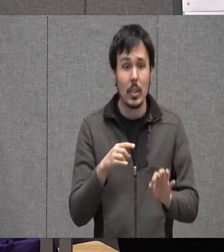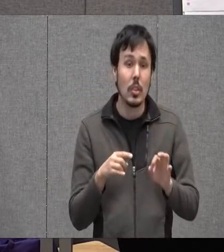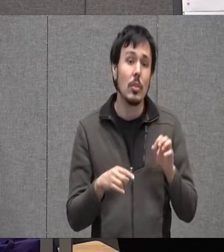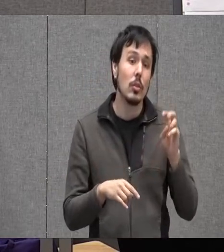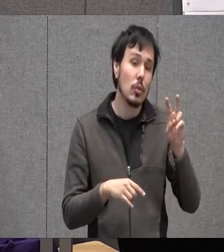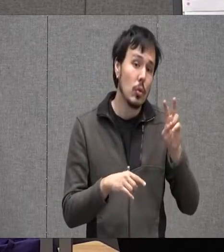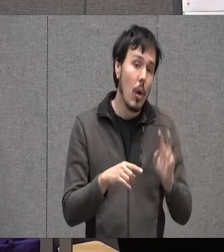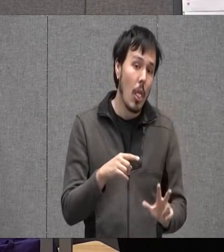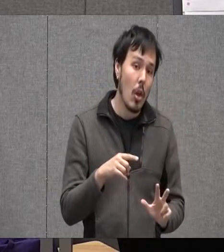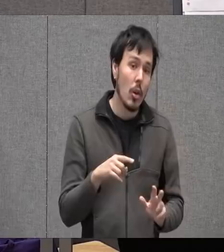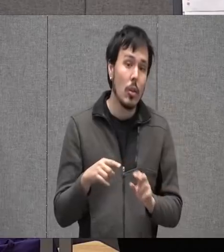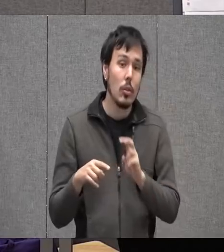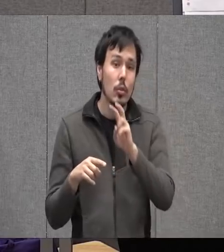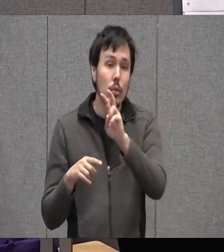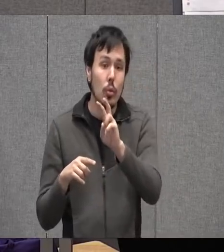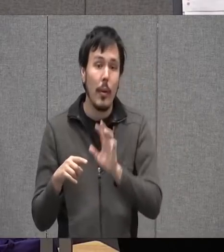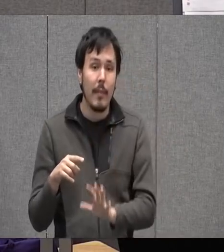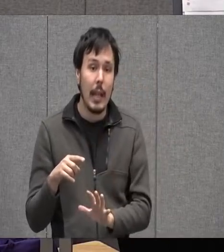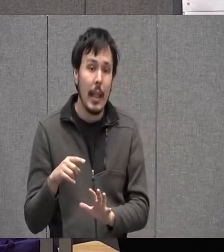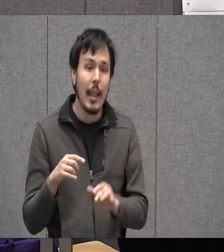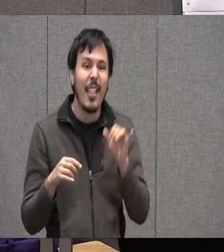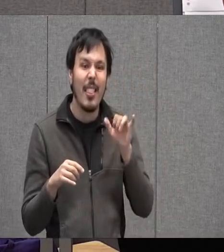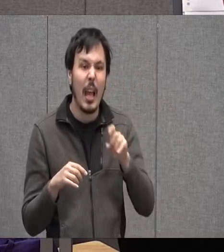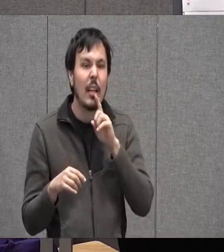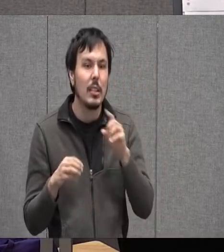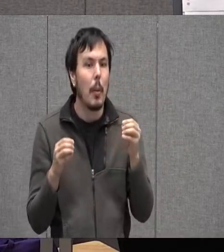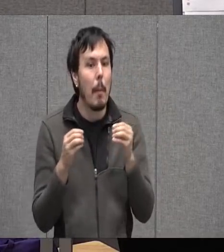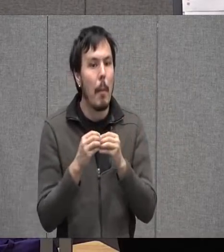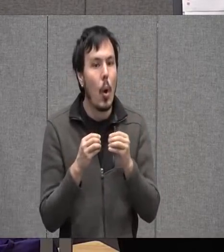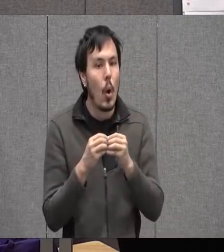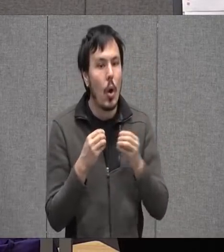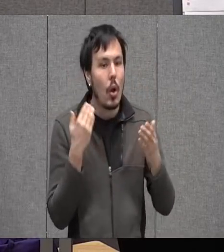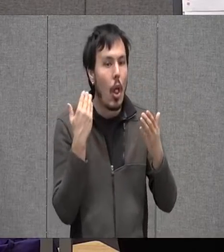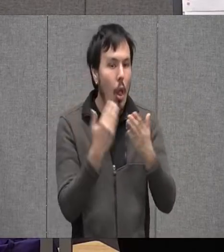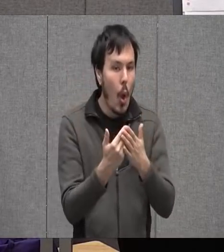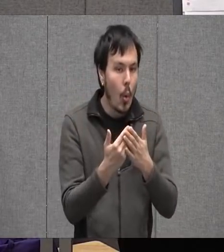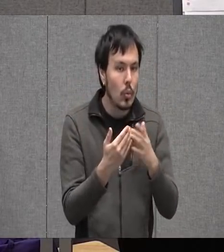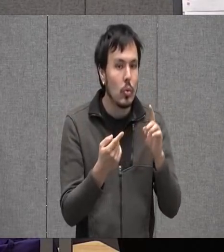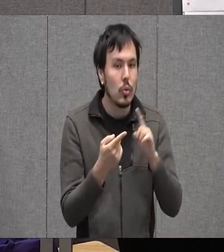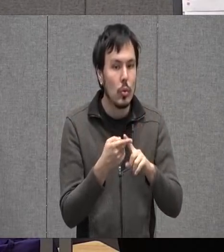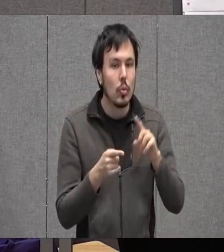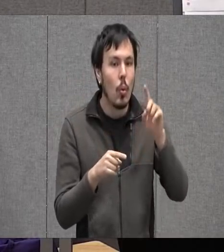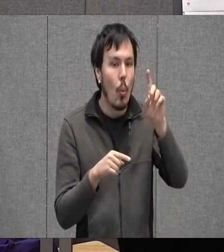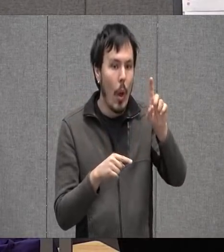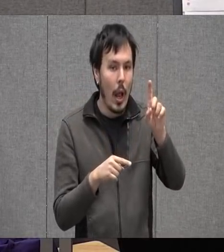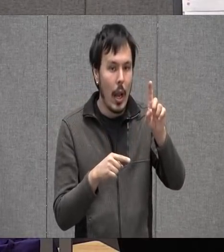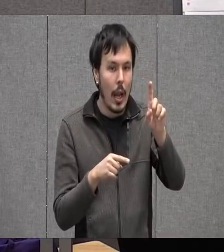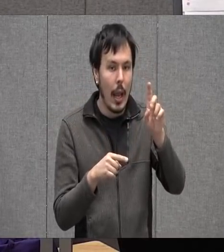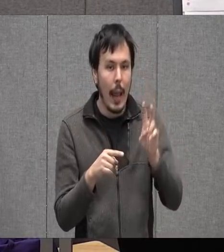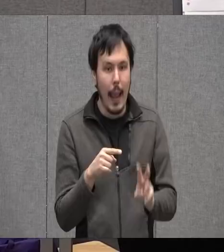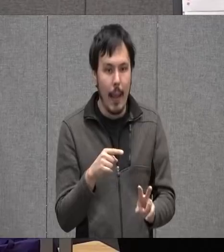"is nearer to 1/2, and explain." This is where we left off last time.